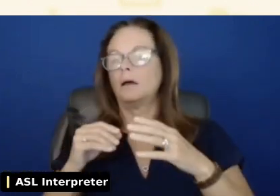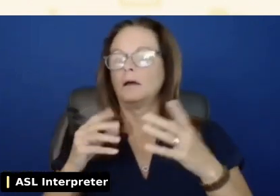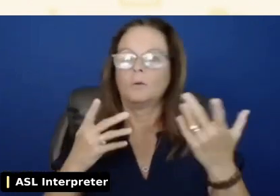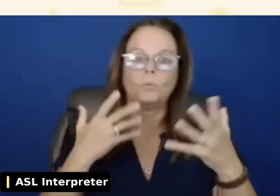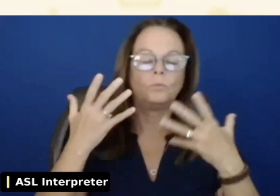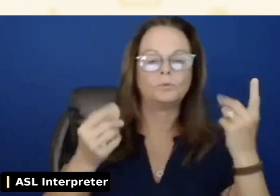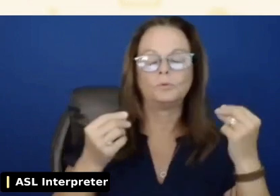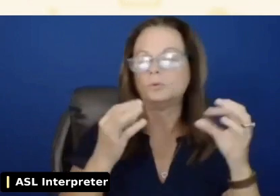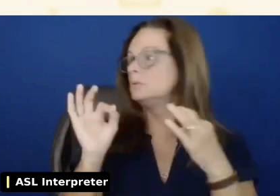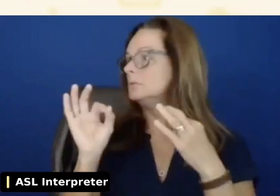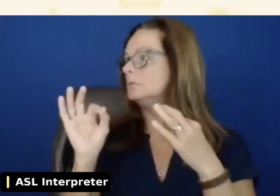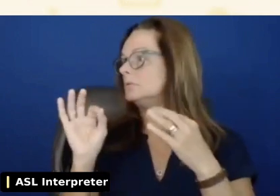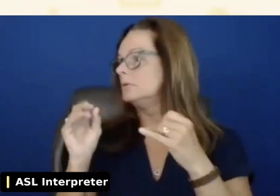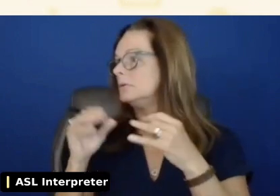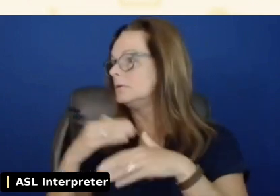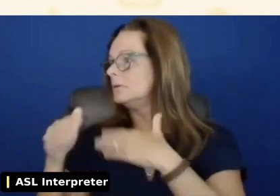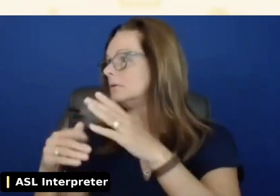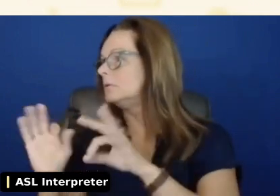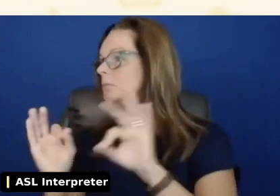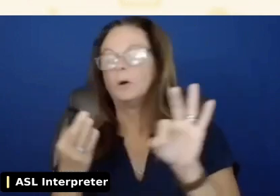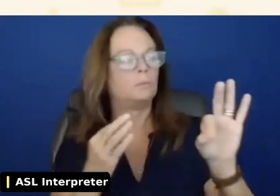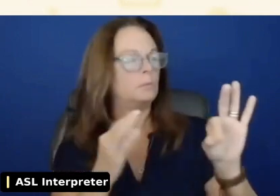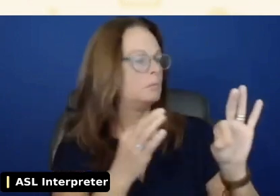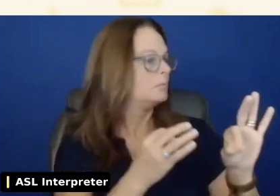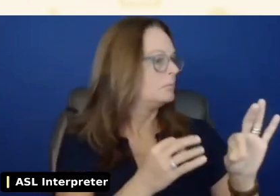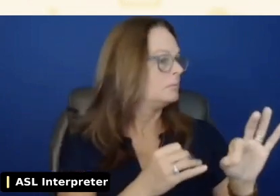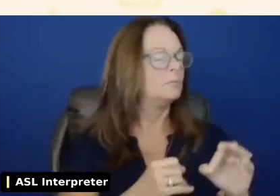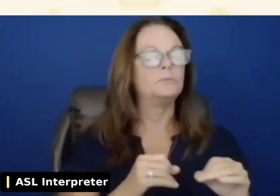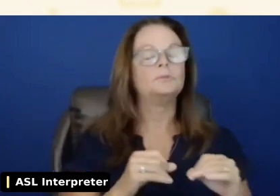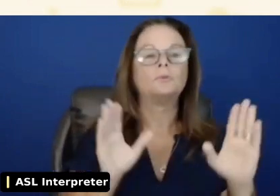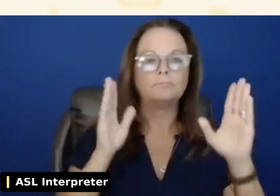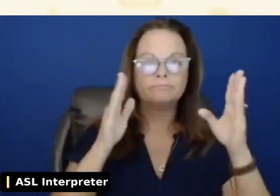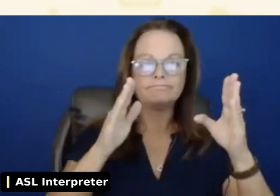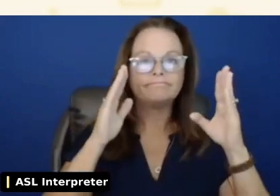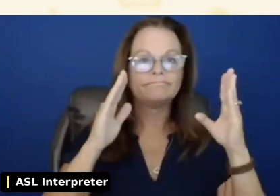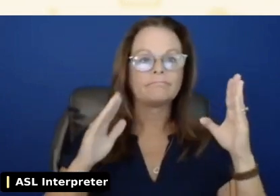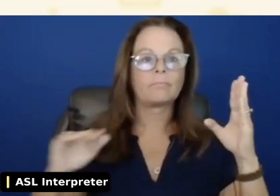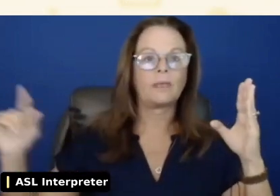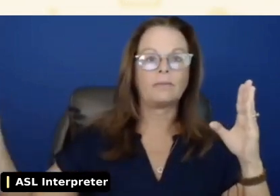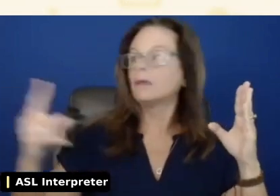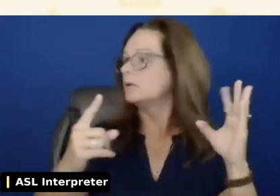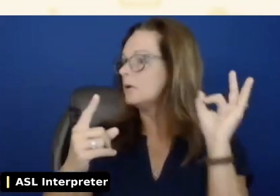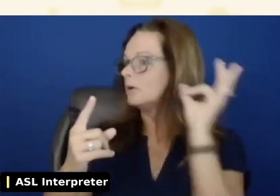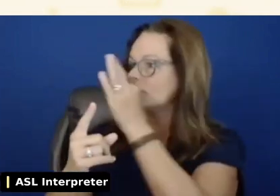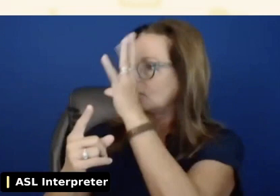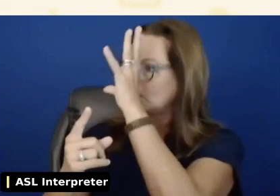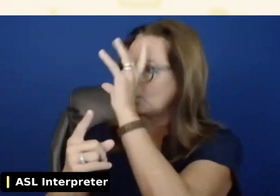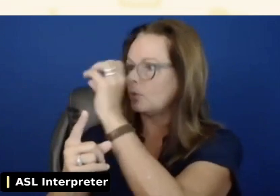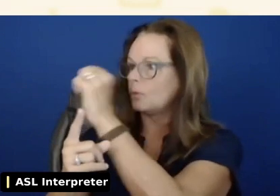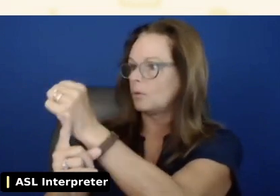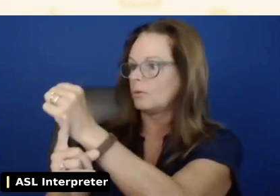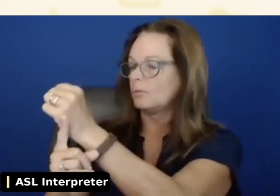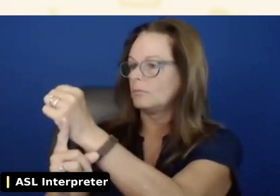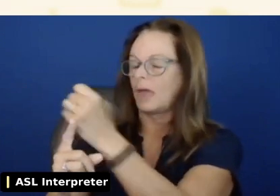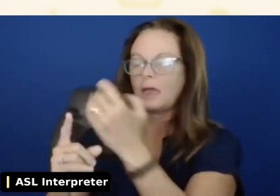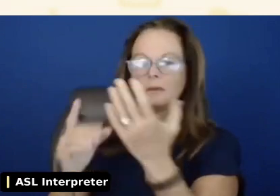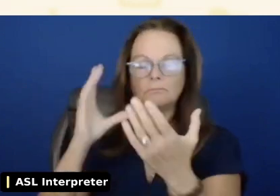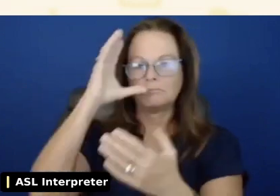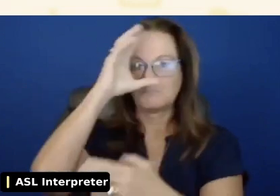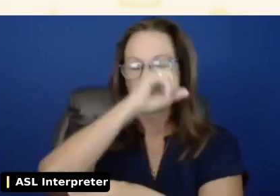So when someone enters a room, you're seeing it in your periphery,